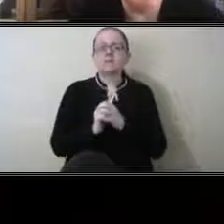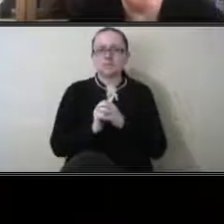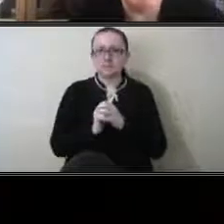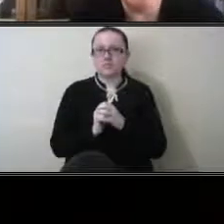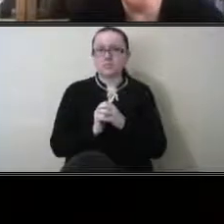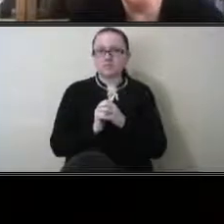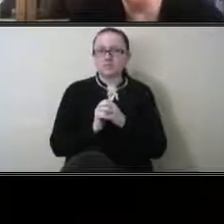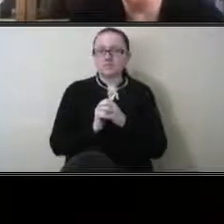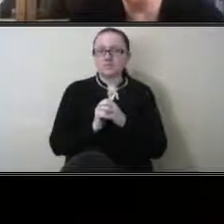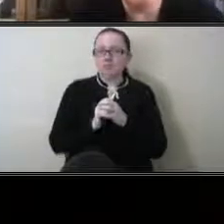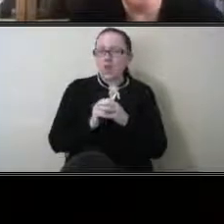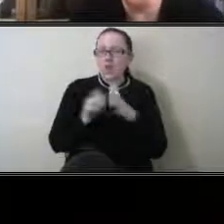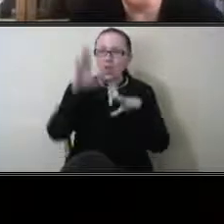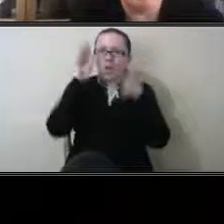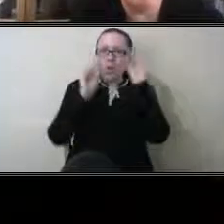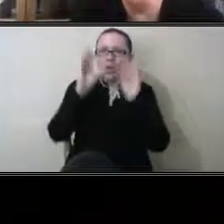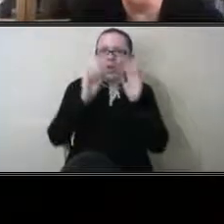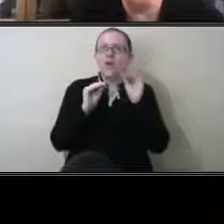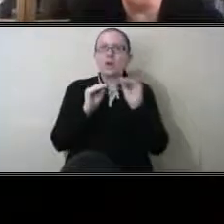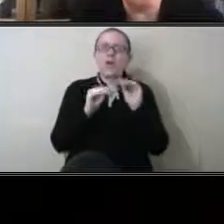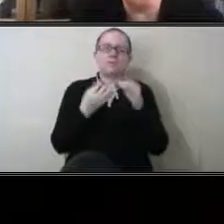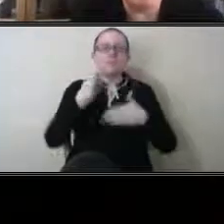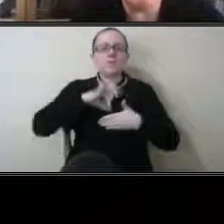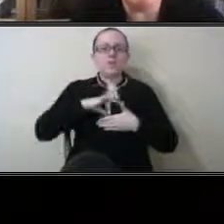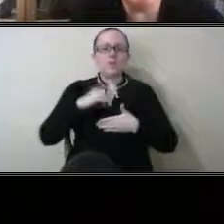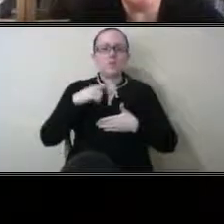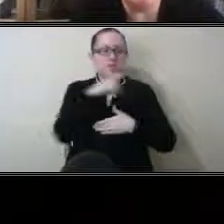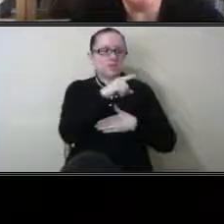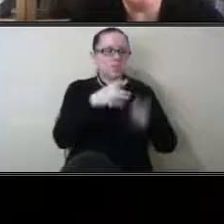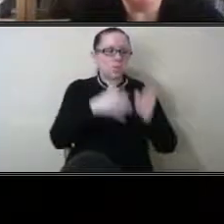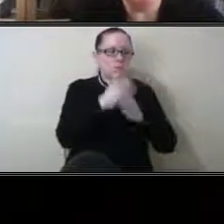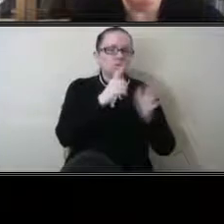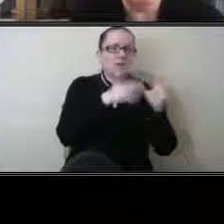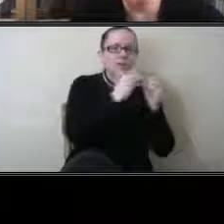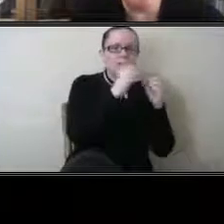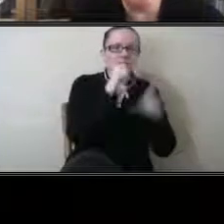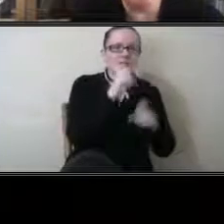set and things that he developed at abc and in other places so it's great to see him in demand